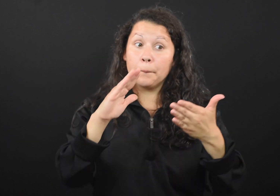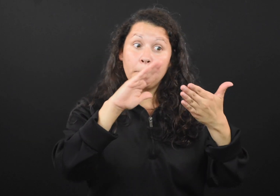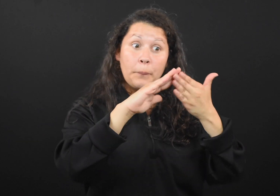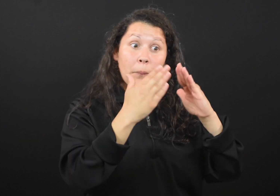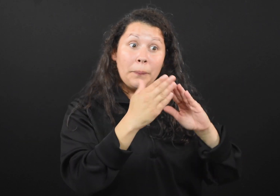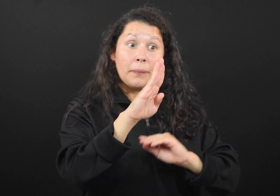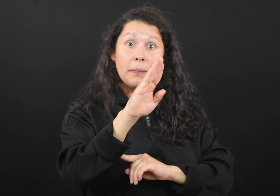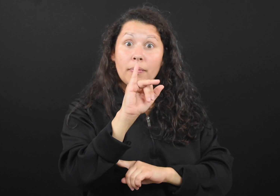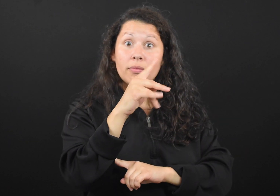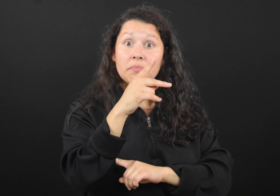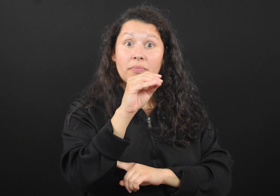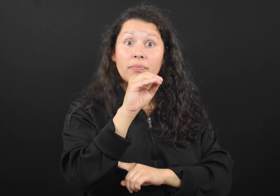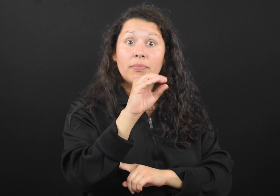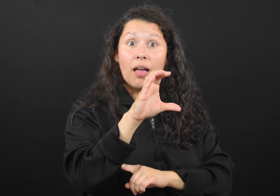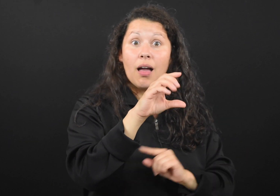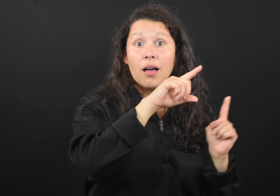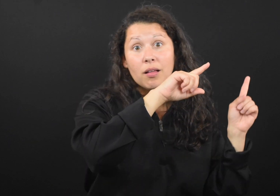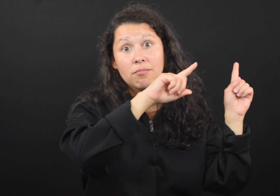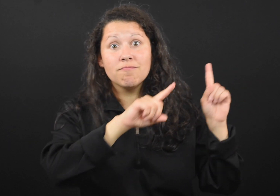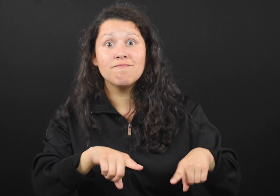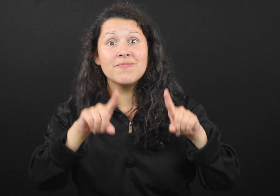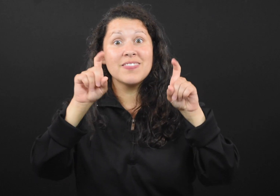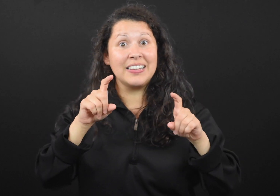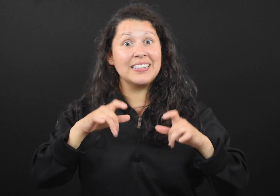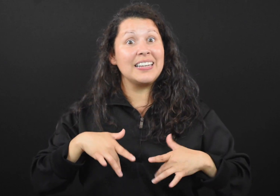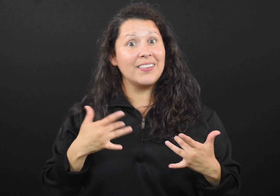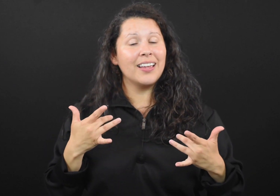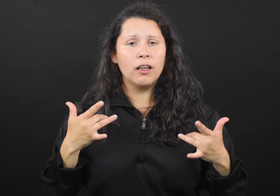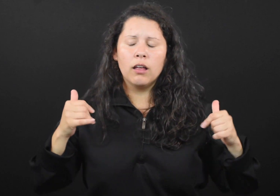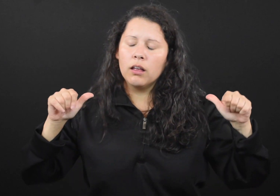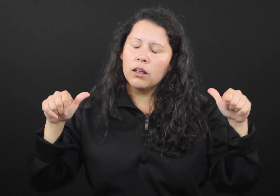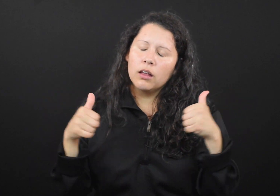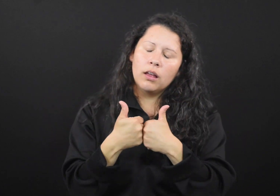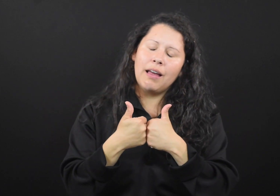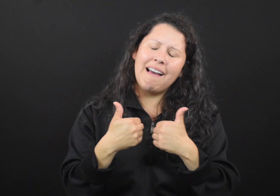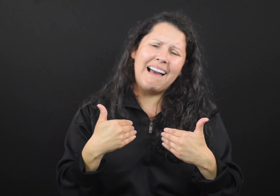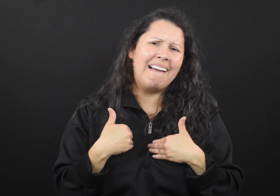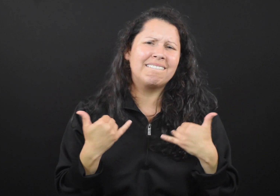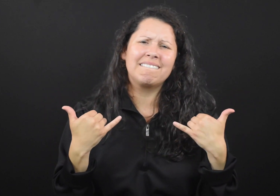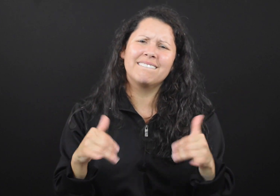of color and American Indians are coming to these testing events, challenges do remain.